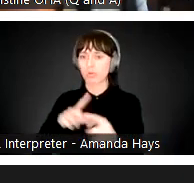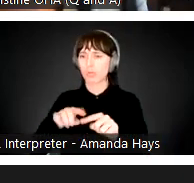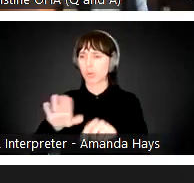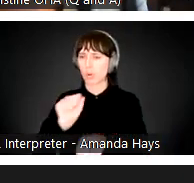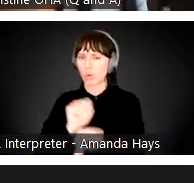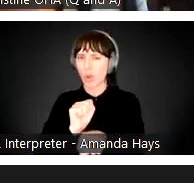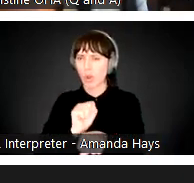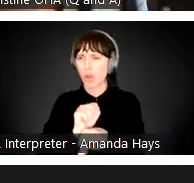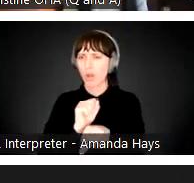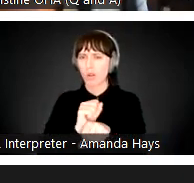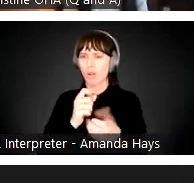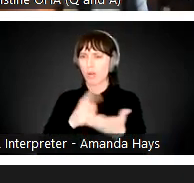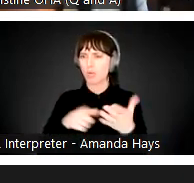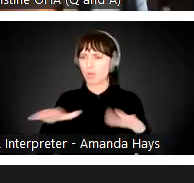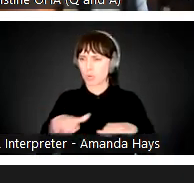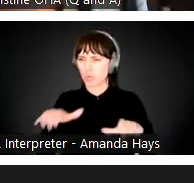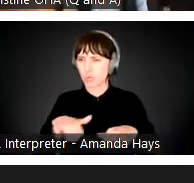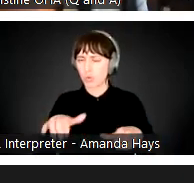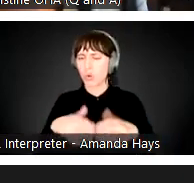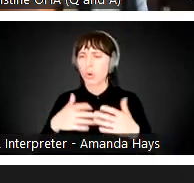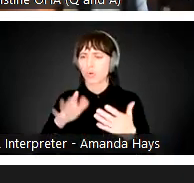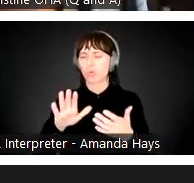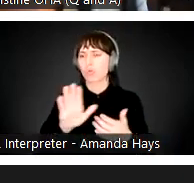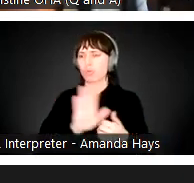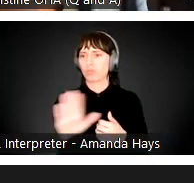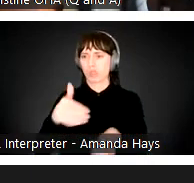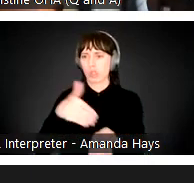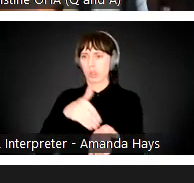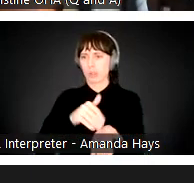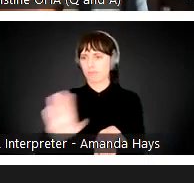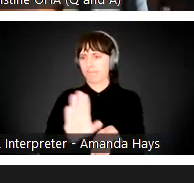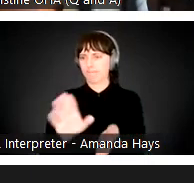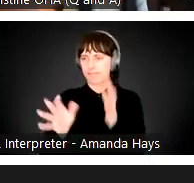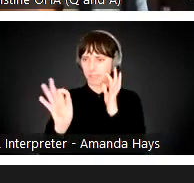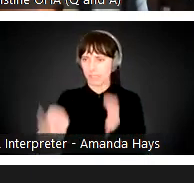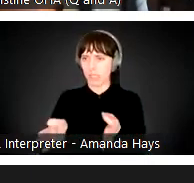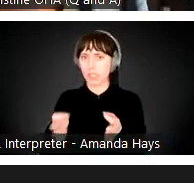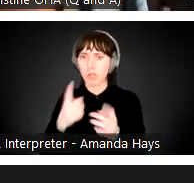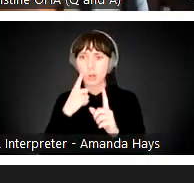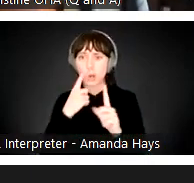that you and your doctor can make about like, is the sort of thing that you're trying to prevent, which is COVID